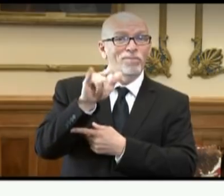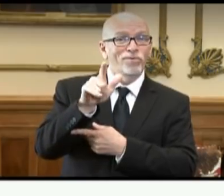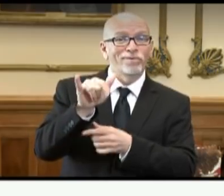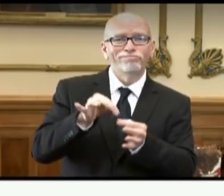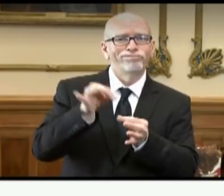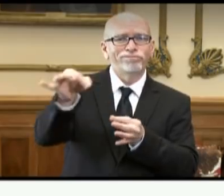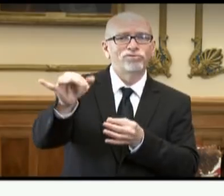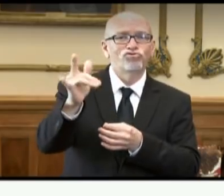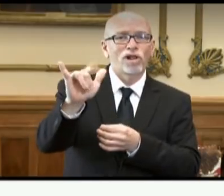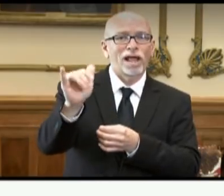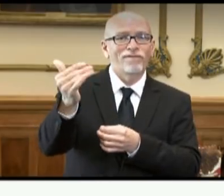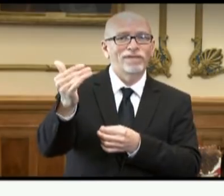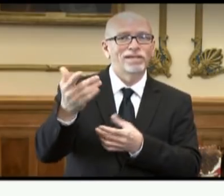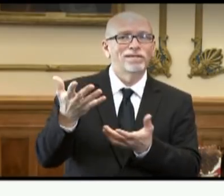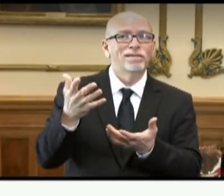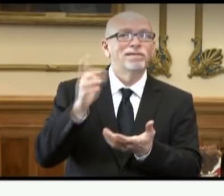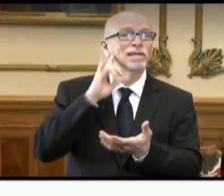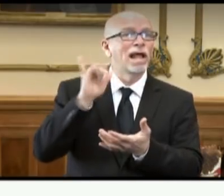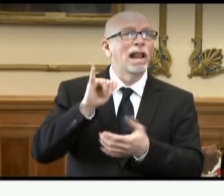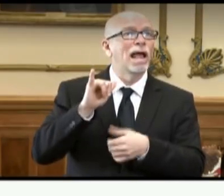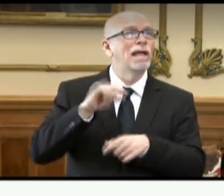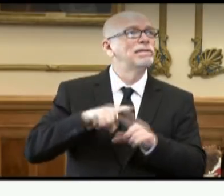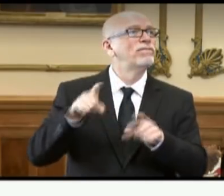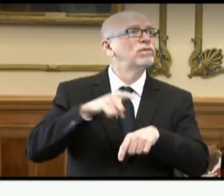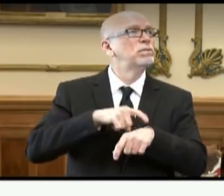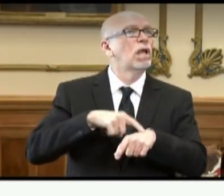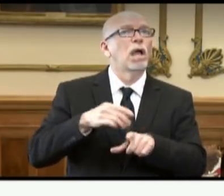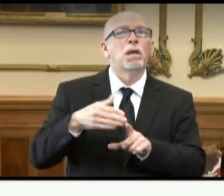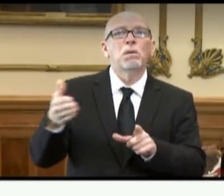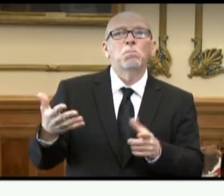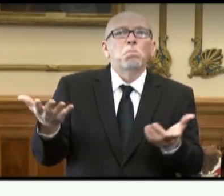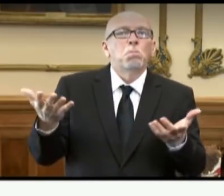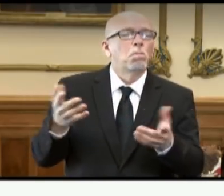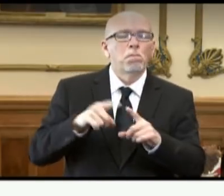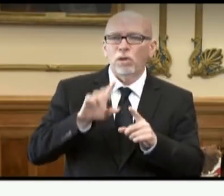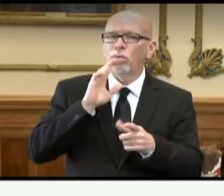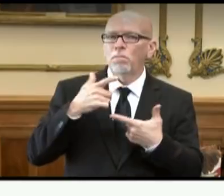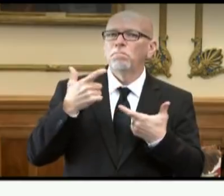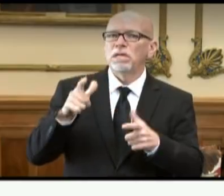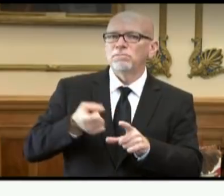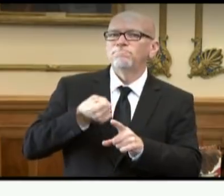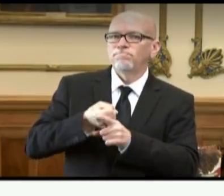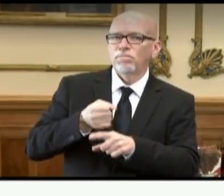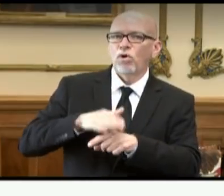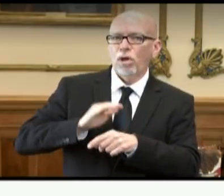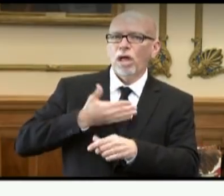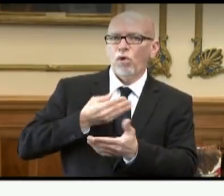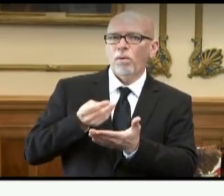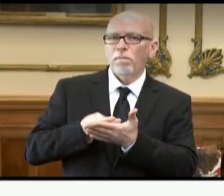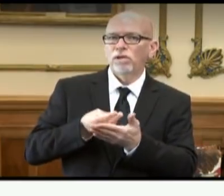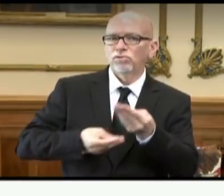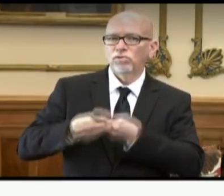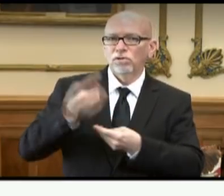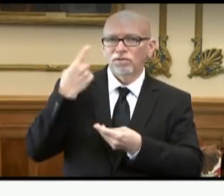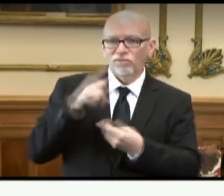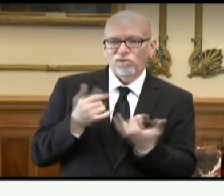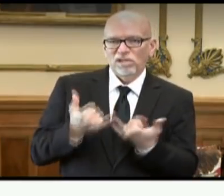JUNE CONTINUE TO BE OUR LARGEST REVENUE MONTH. WE KNOW THAT IS NOT GOING TO BE THE CASE. INCOME TAX HAS BEEN MOVED BACK TO JULY 15th.